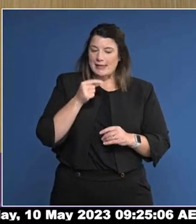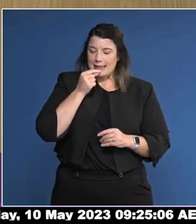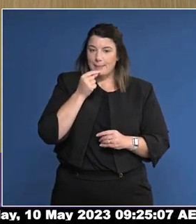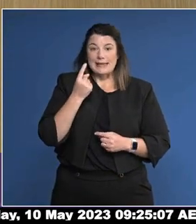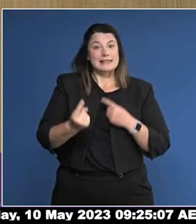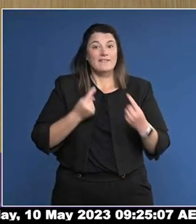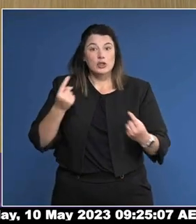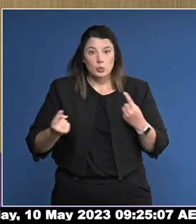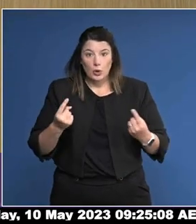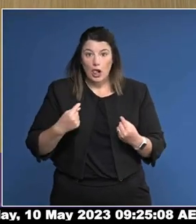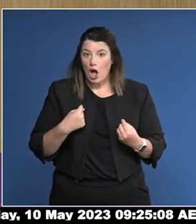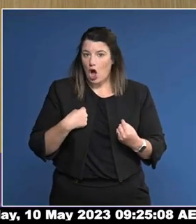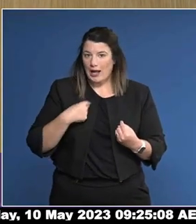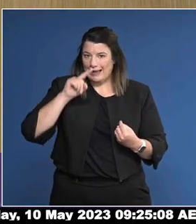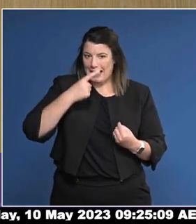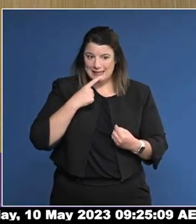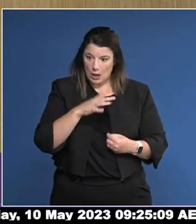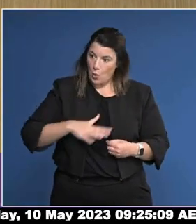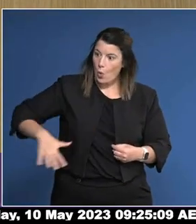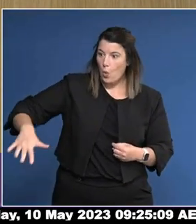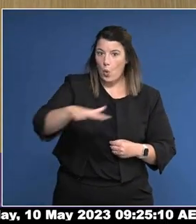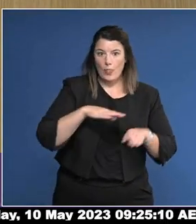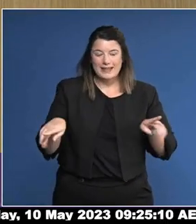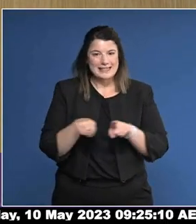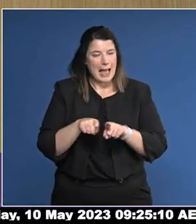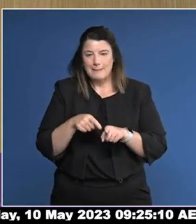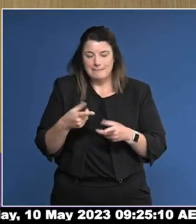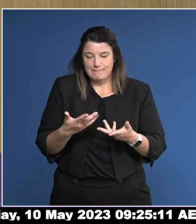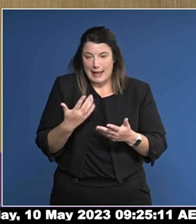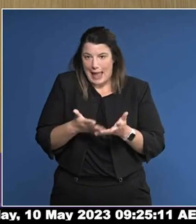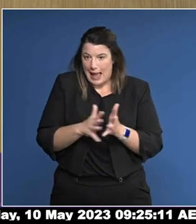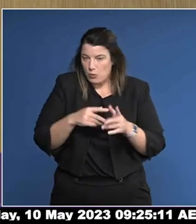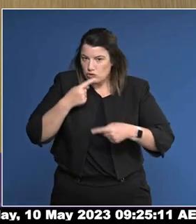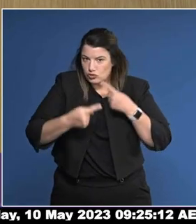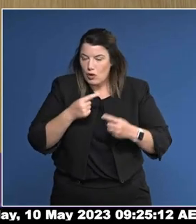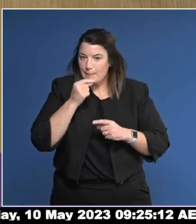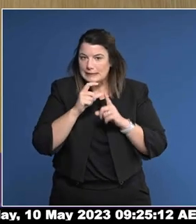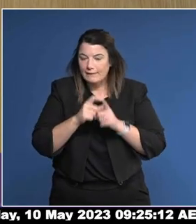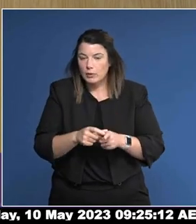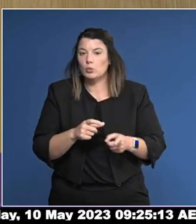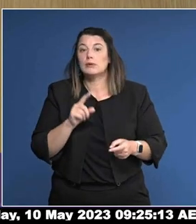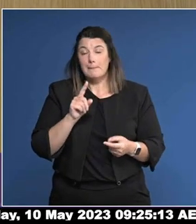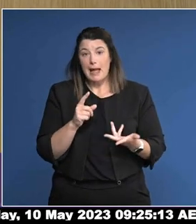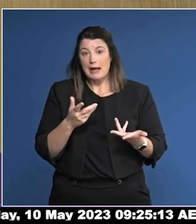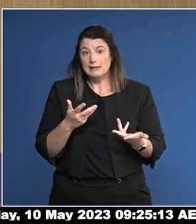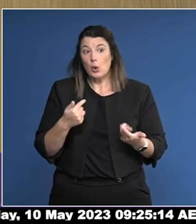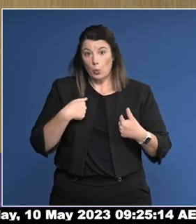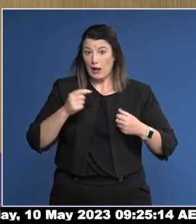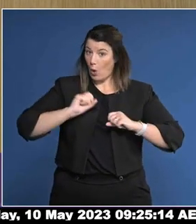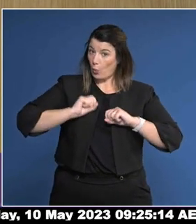level across the agency, I'm not sure that I could describe that, but it's certainly something we are conscious of for individual practitioners.